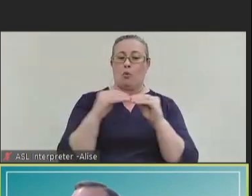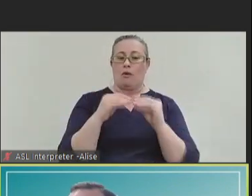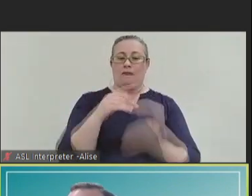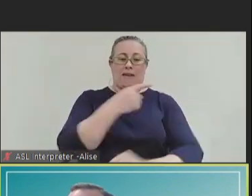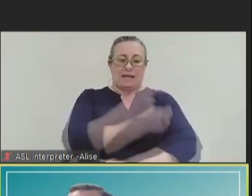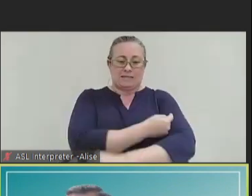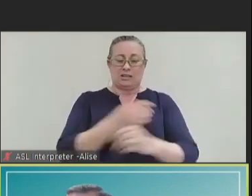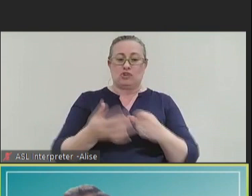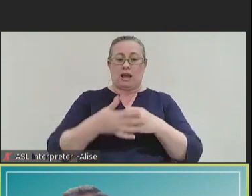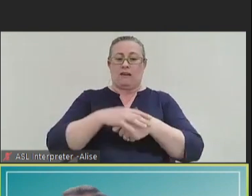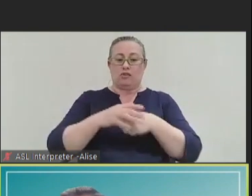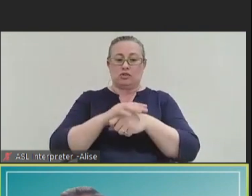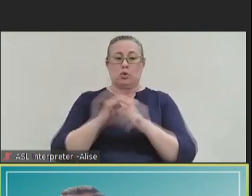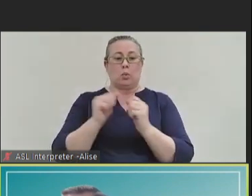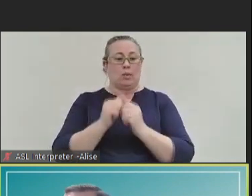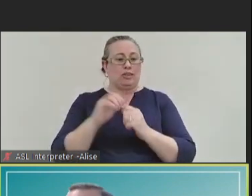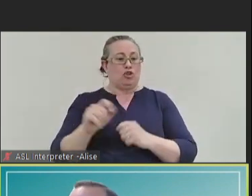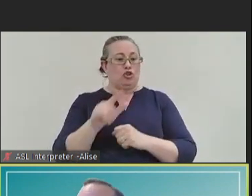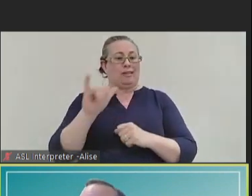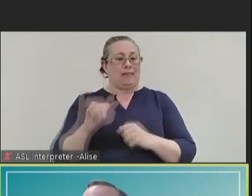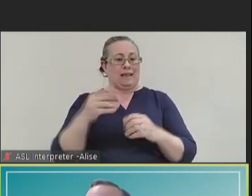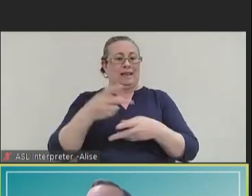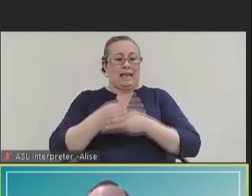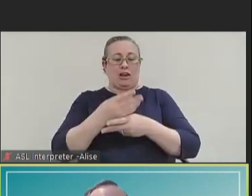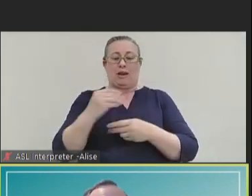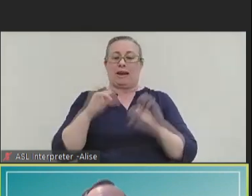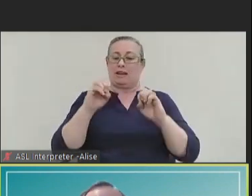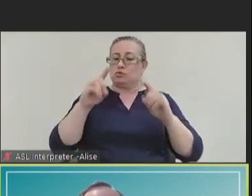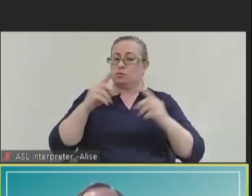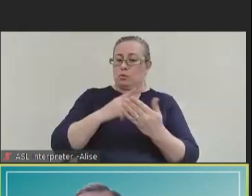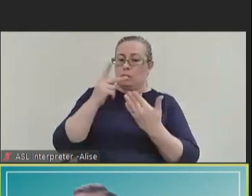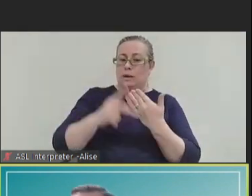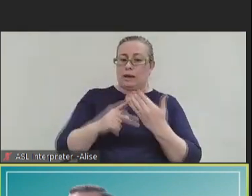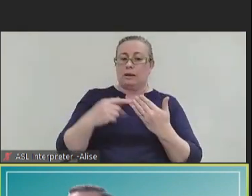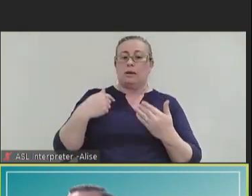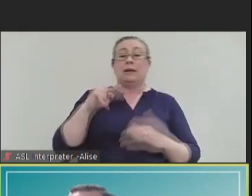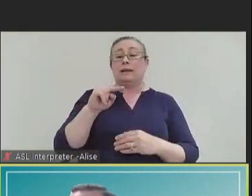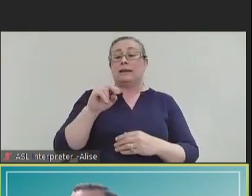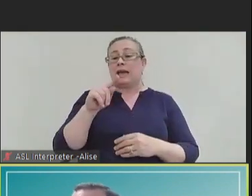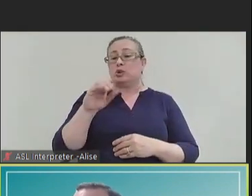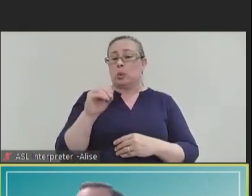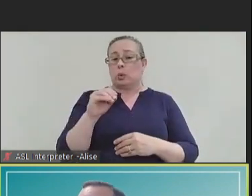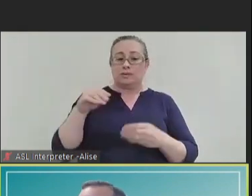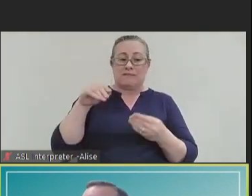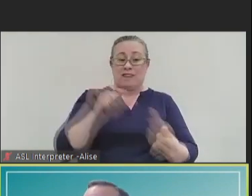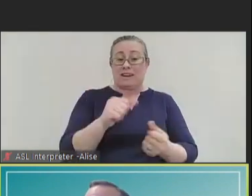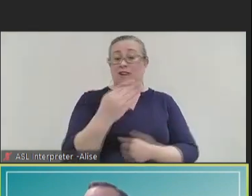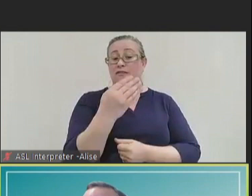care and education programs. NACCHO is funding 14 local health departments to work with early